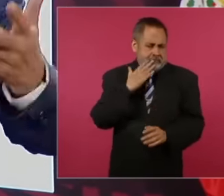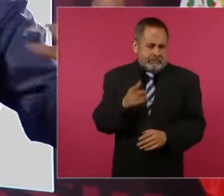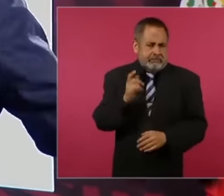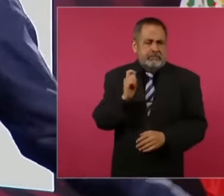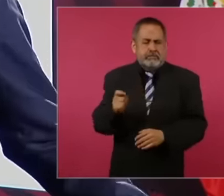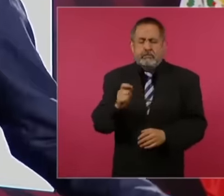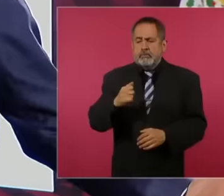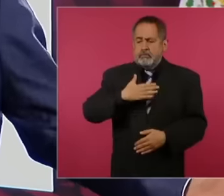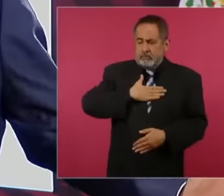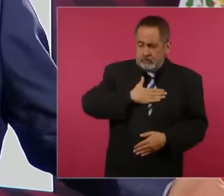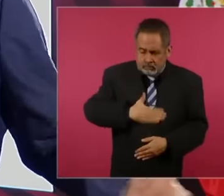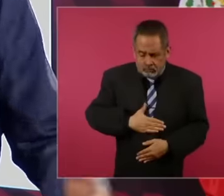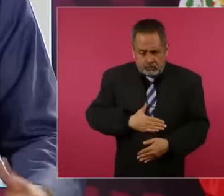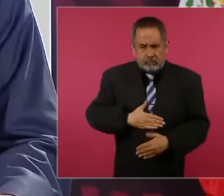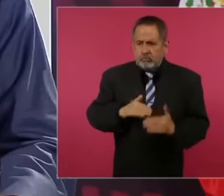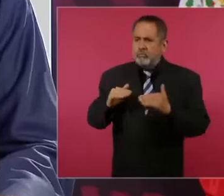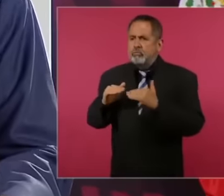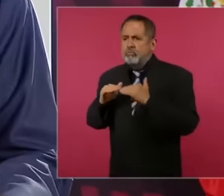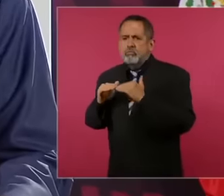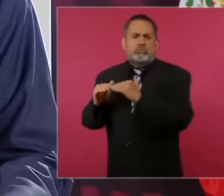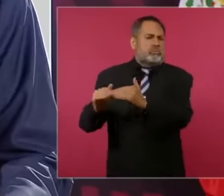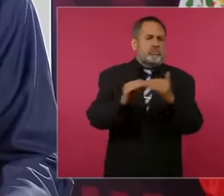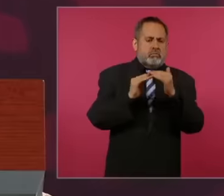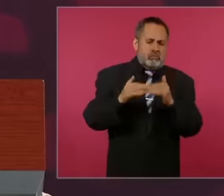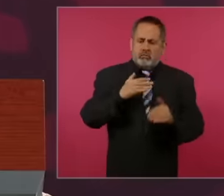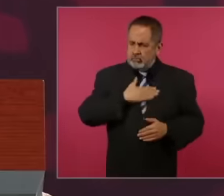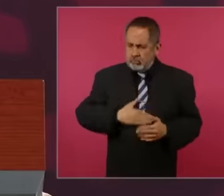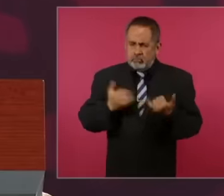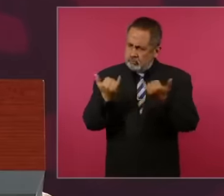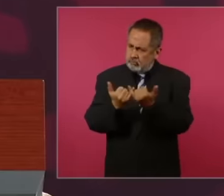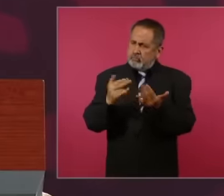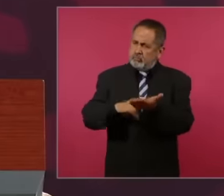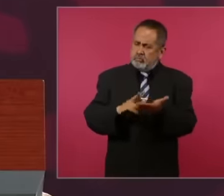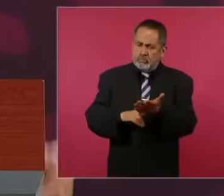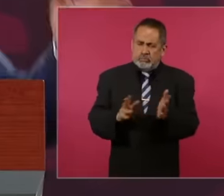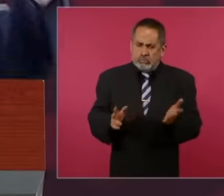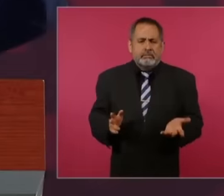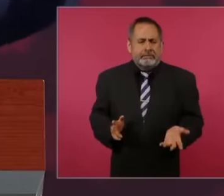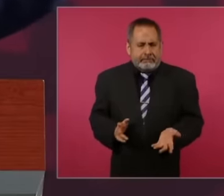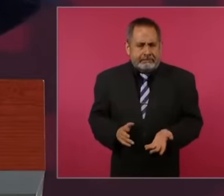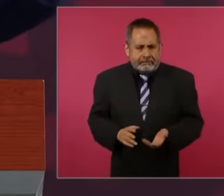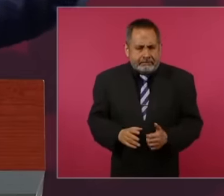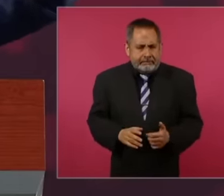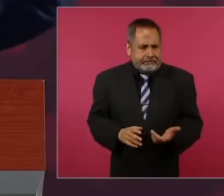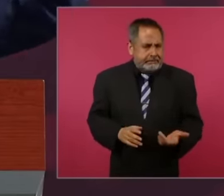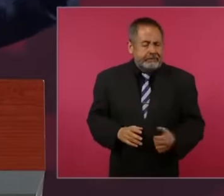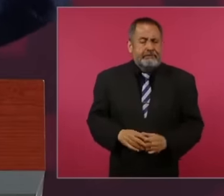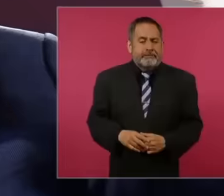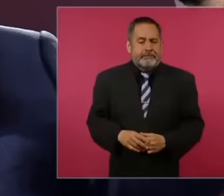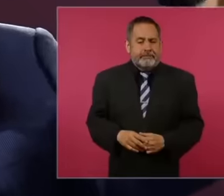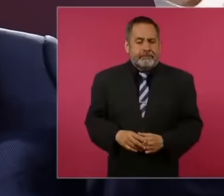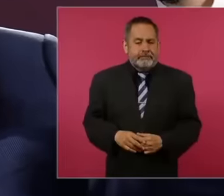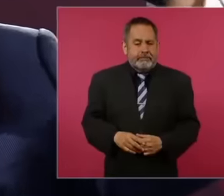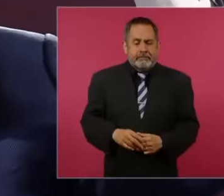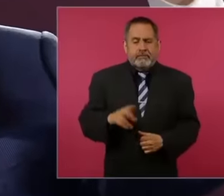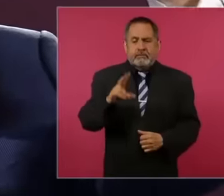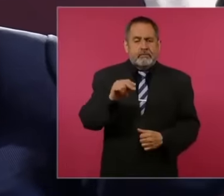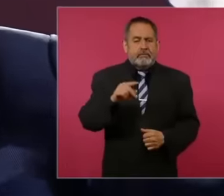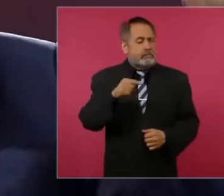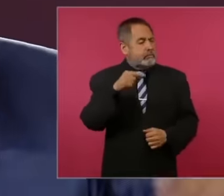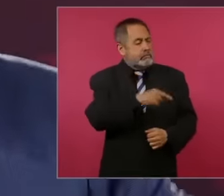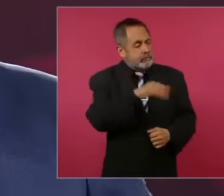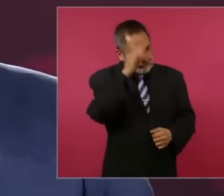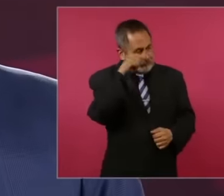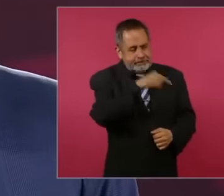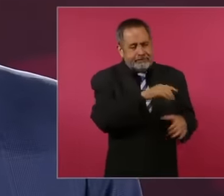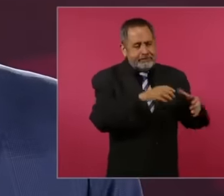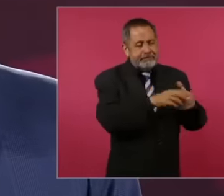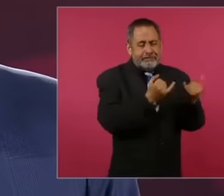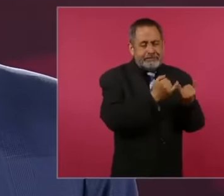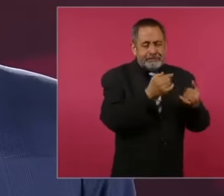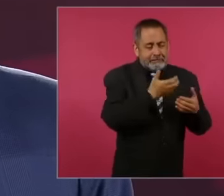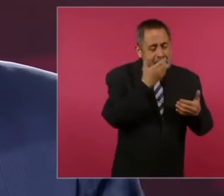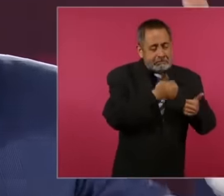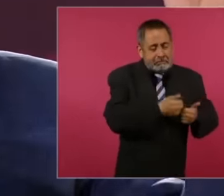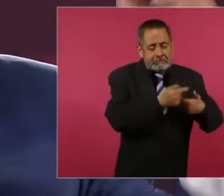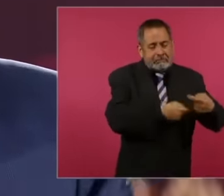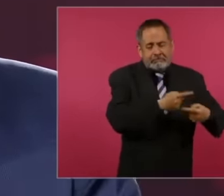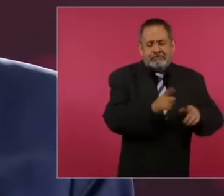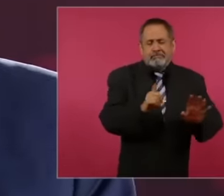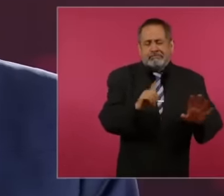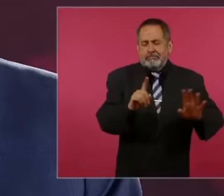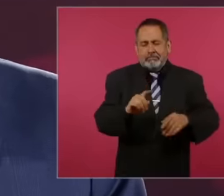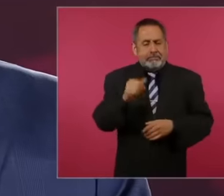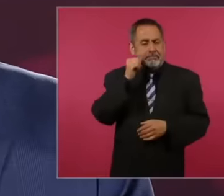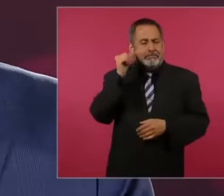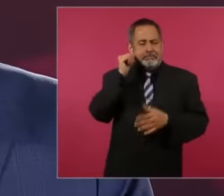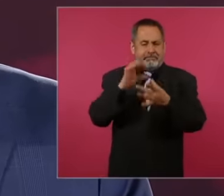Justice, it is not what conservative intellectuals think. Yesterday I was talking about that